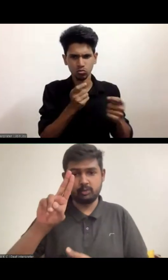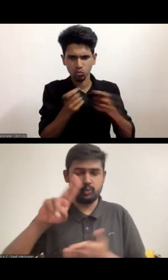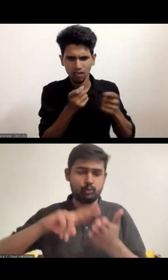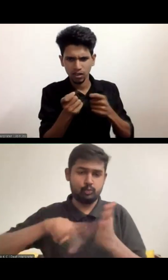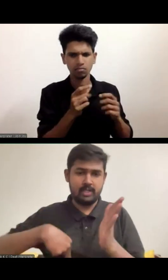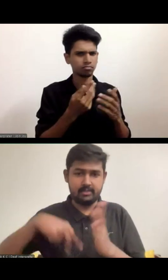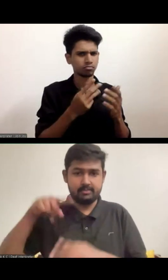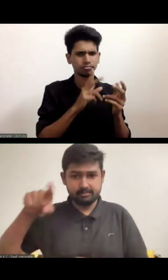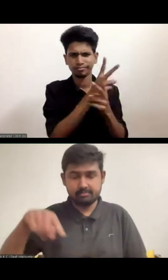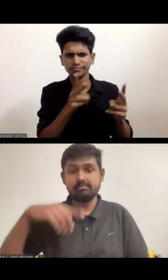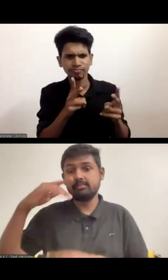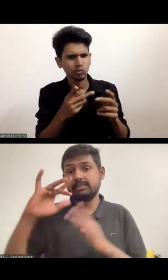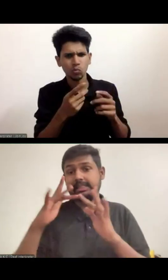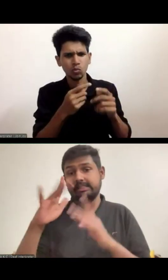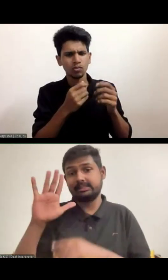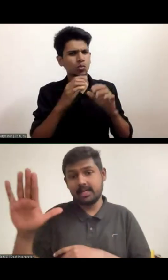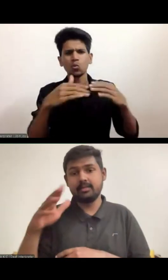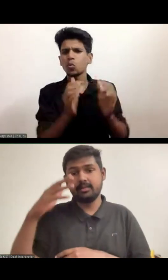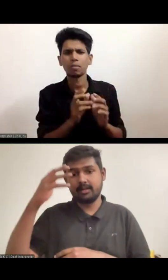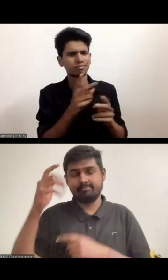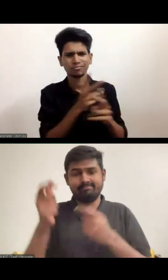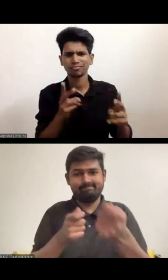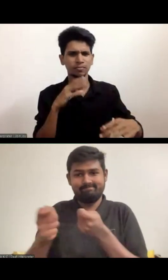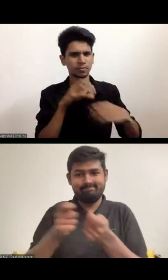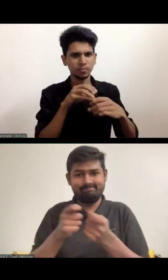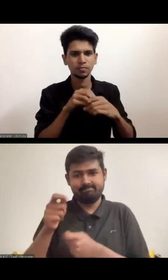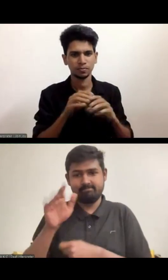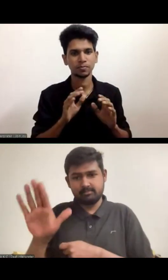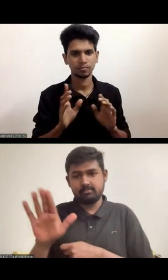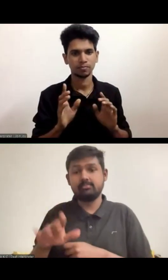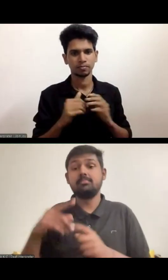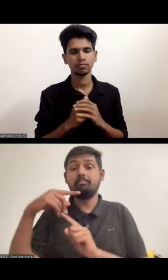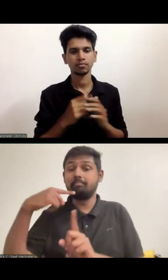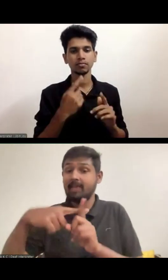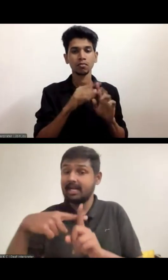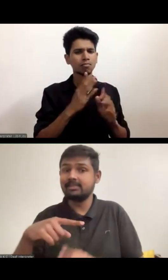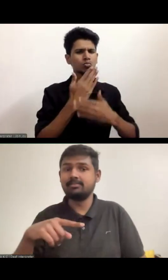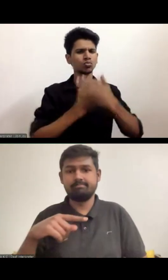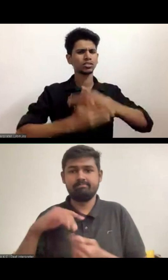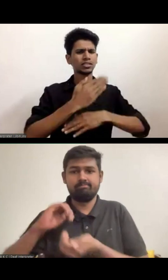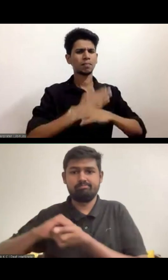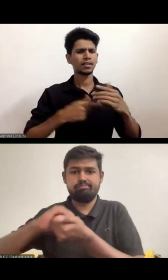And I speak here as a person with a disability and from that user perspective.